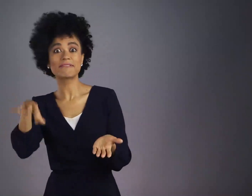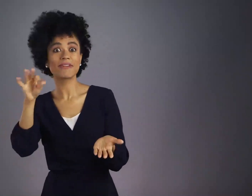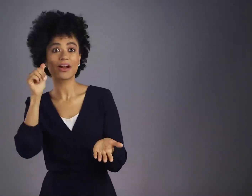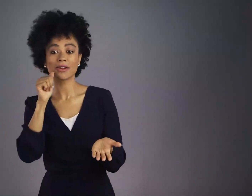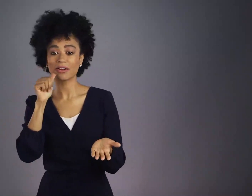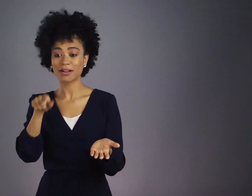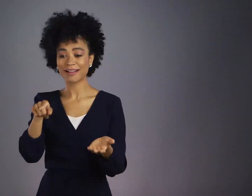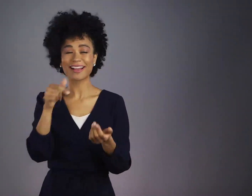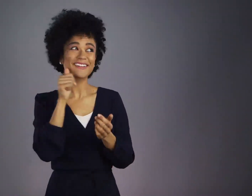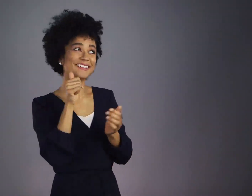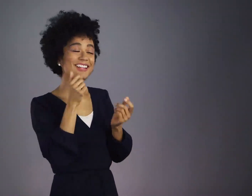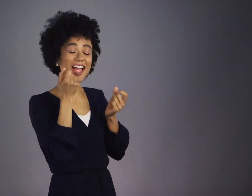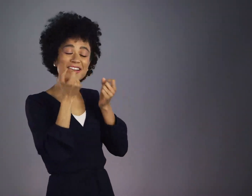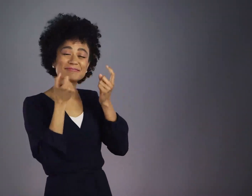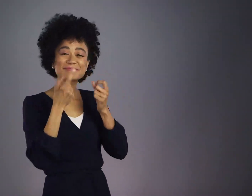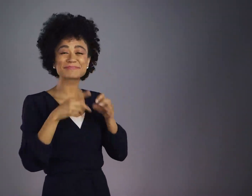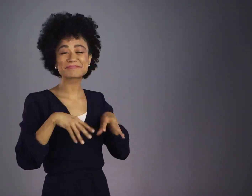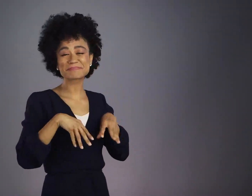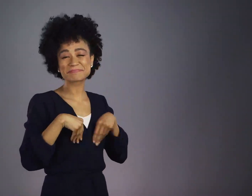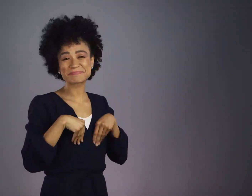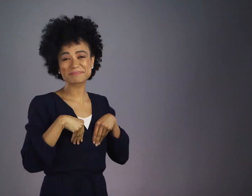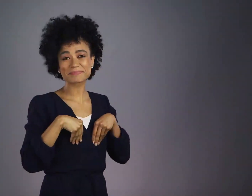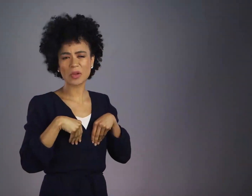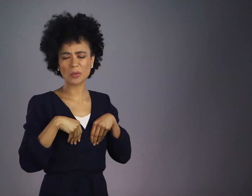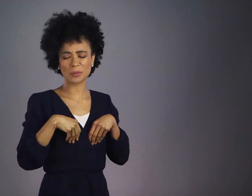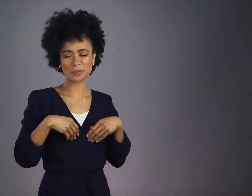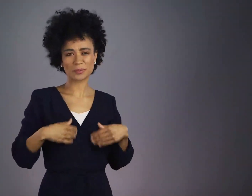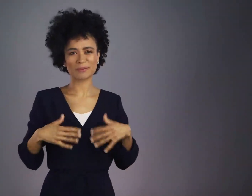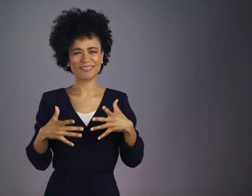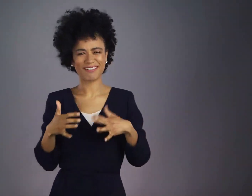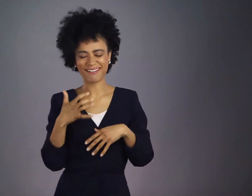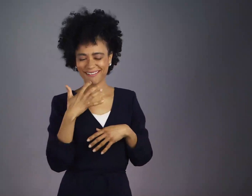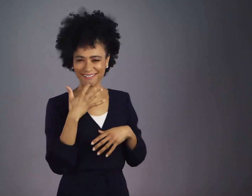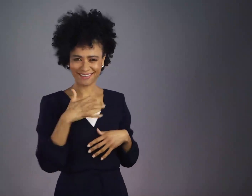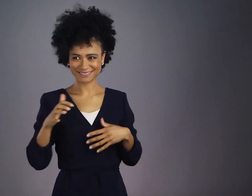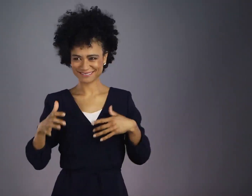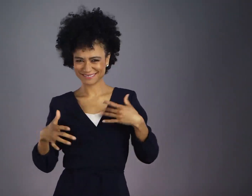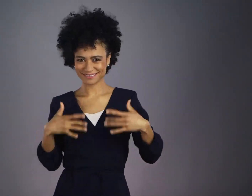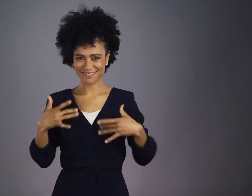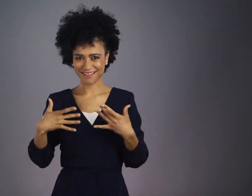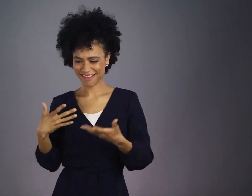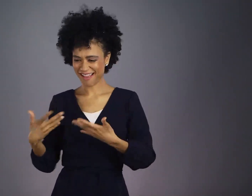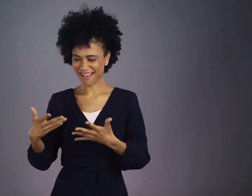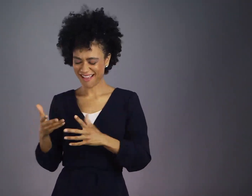Perhaps he is having a secret and exciting affair with “the girl who understands.’’